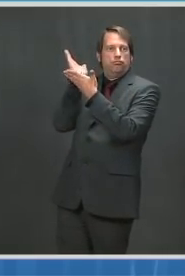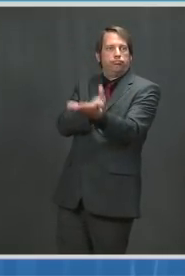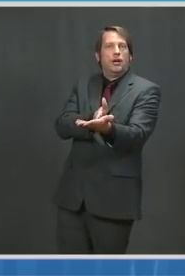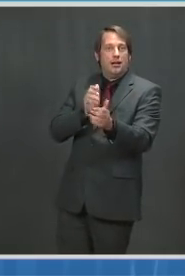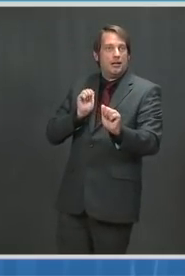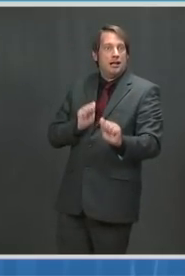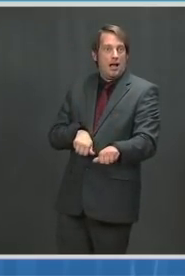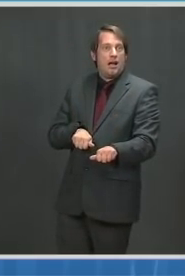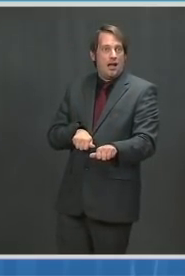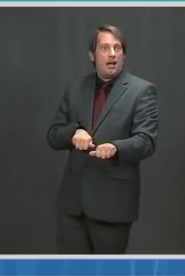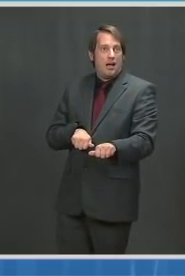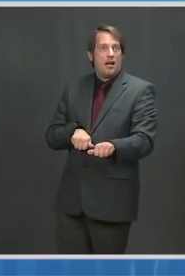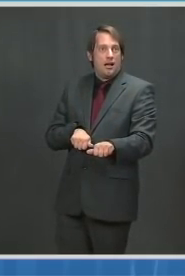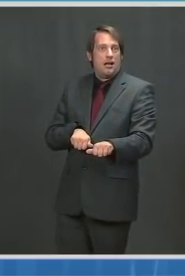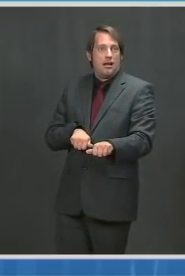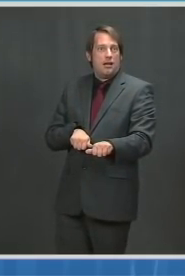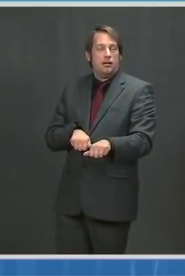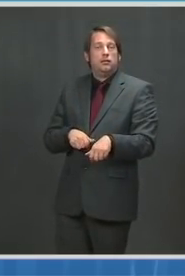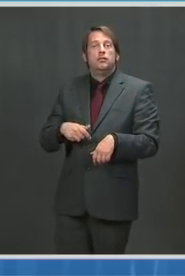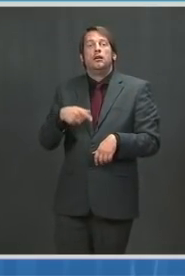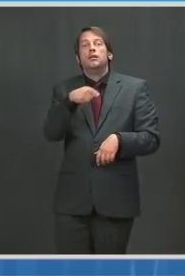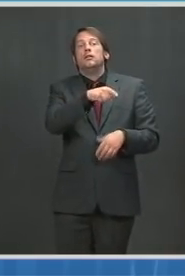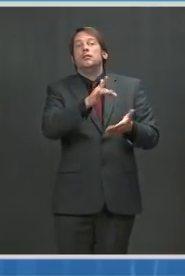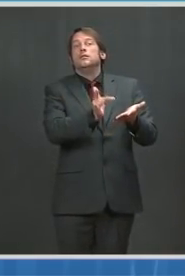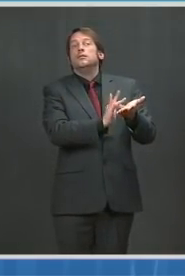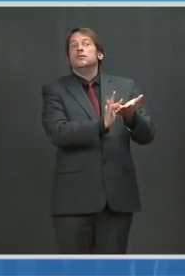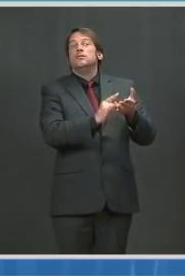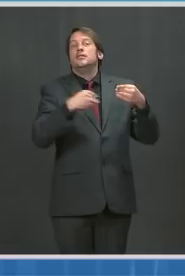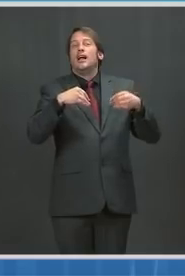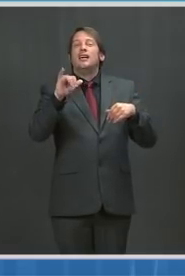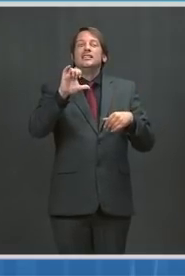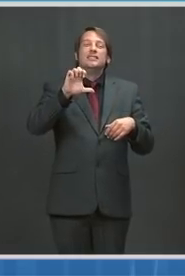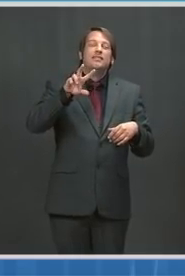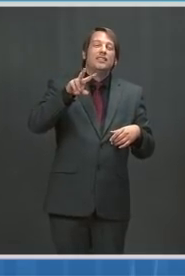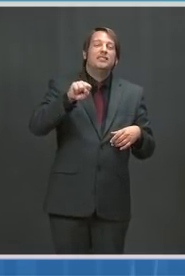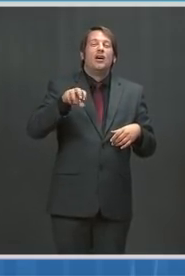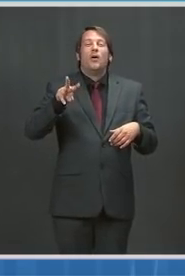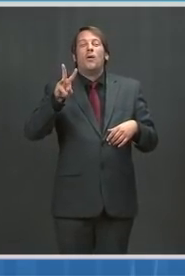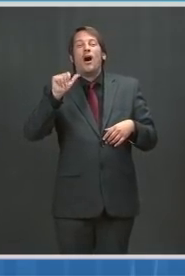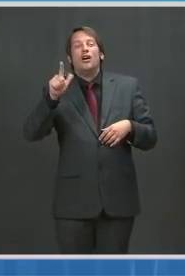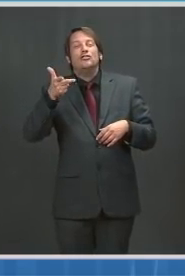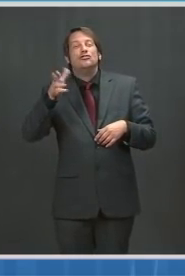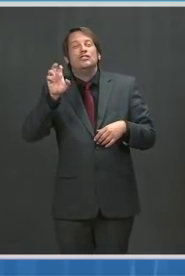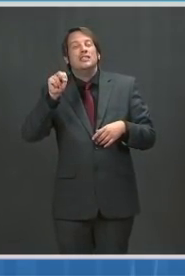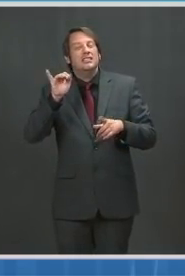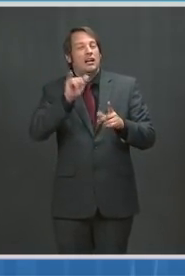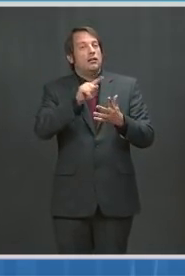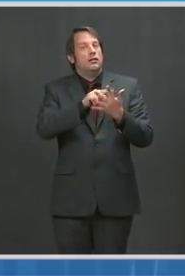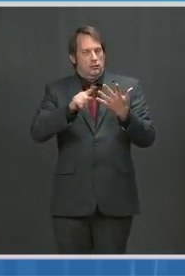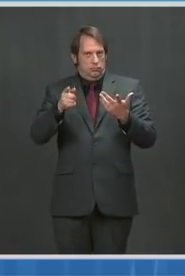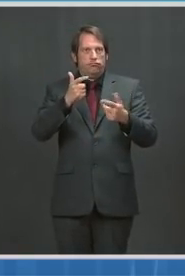Retail pharmacies -- we are locating, surgically, in places that have had the greatest disease and have people with greatest exposure,